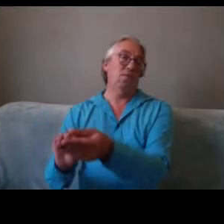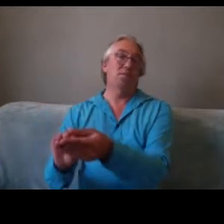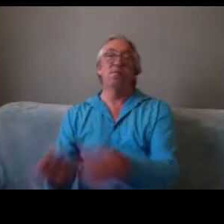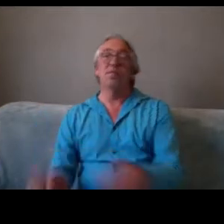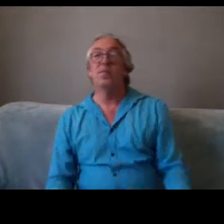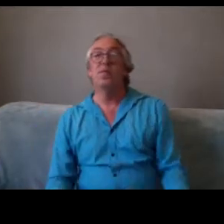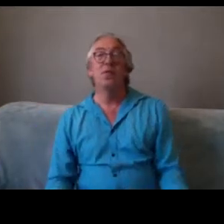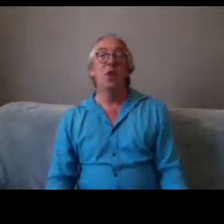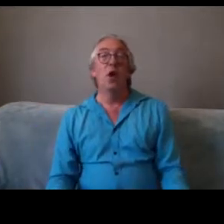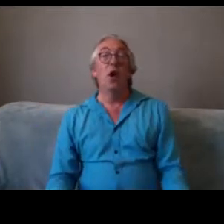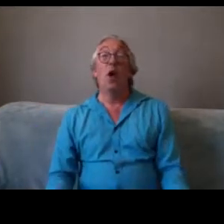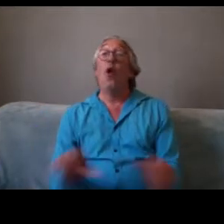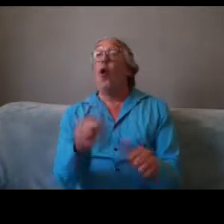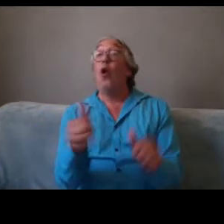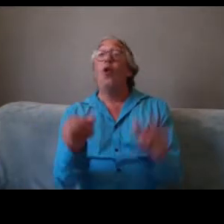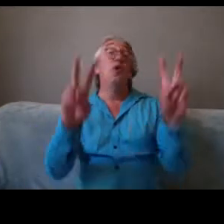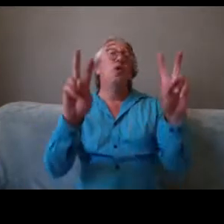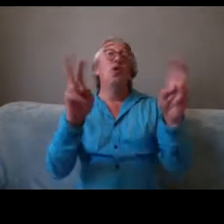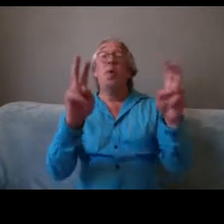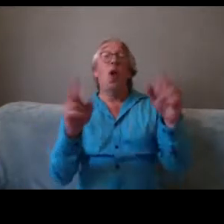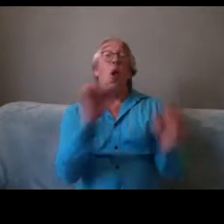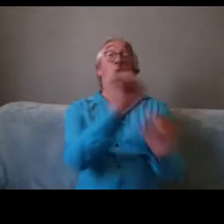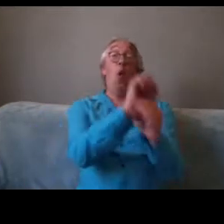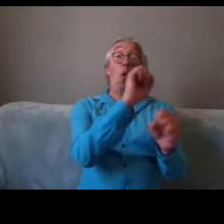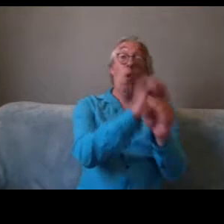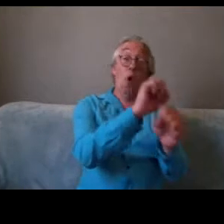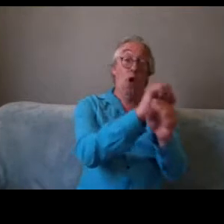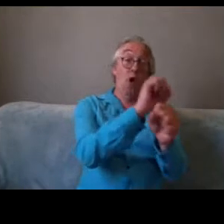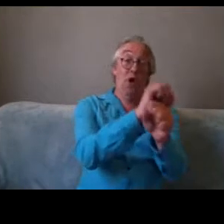Today we discuss about students. We heard about the issues,